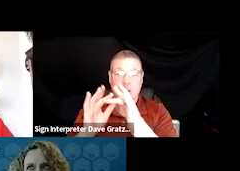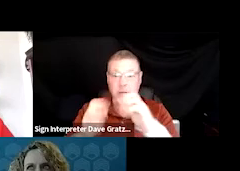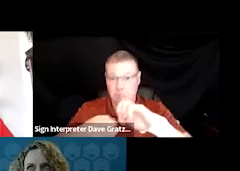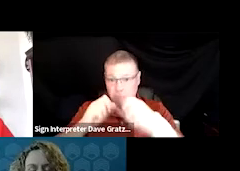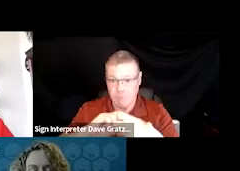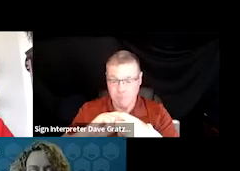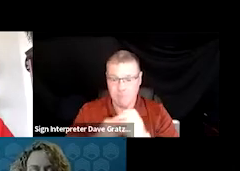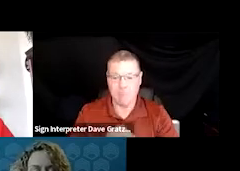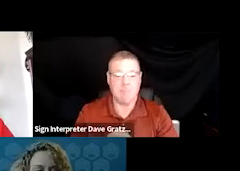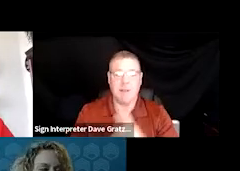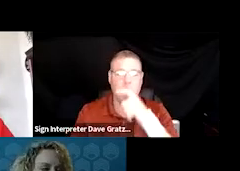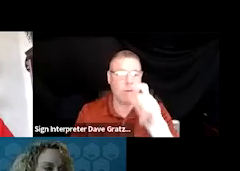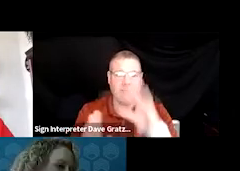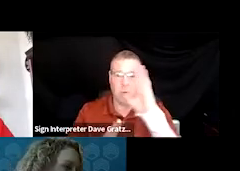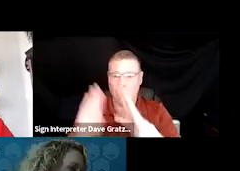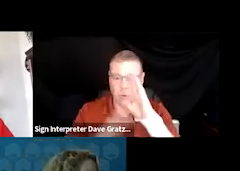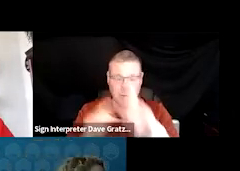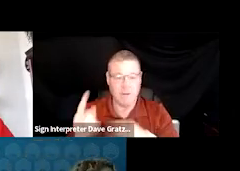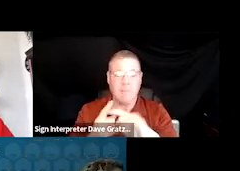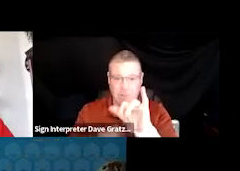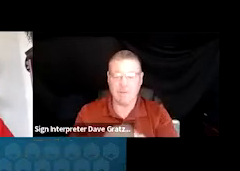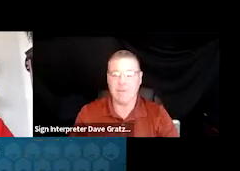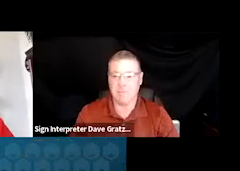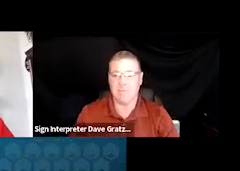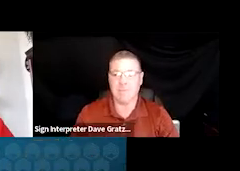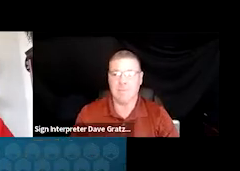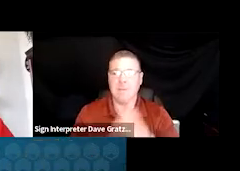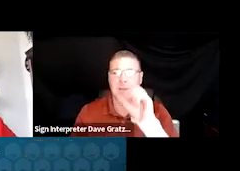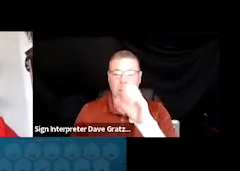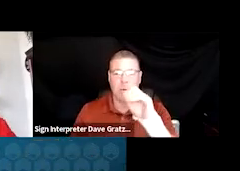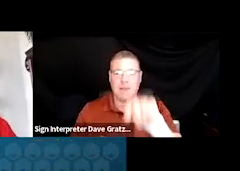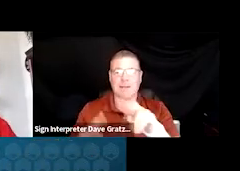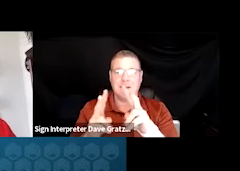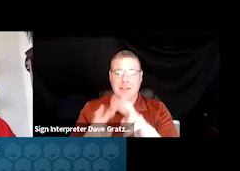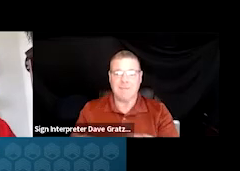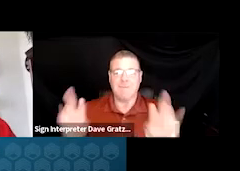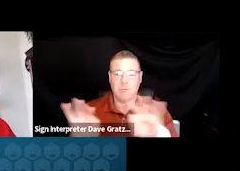that they don't have worries about connectivity. So this has been really important for the team again,